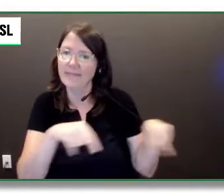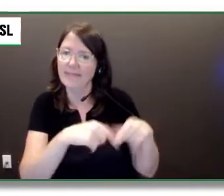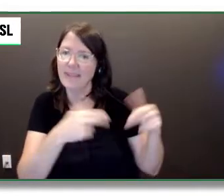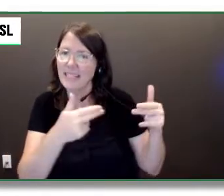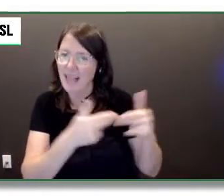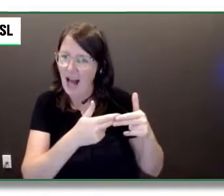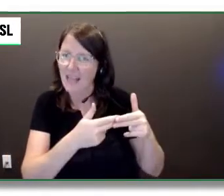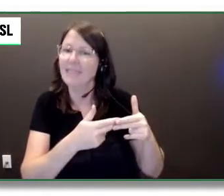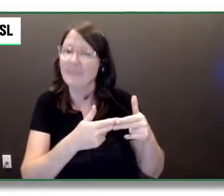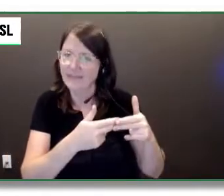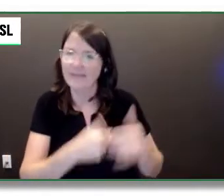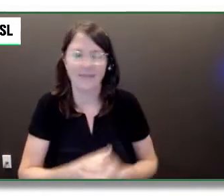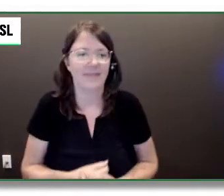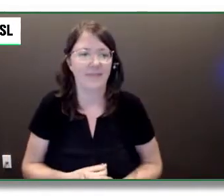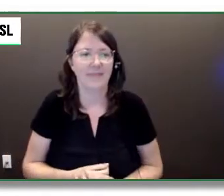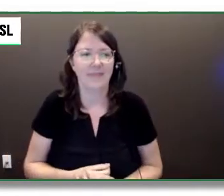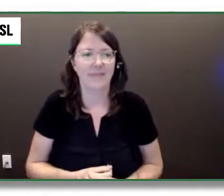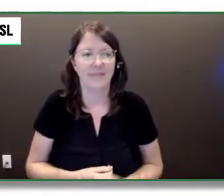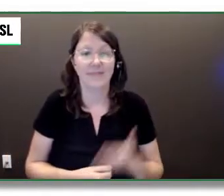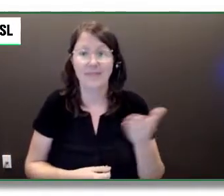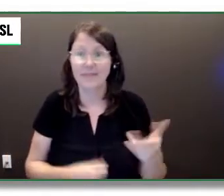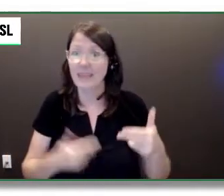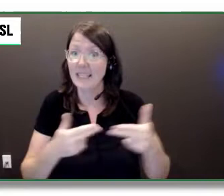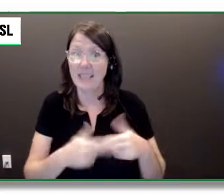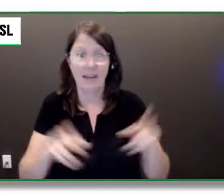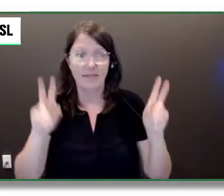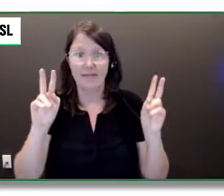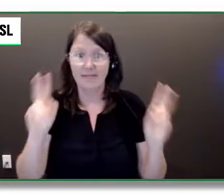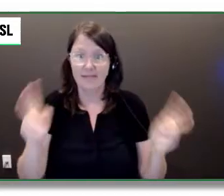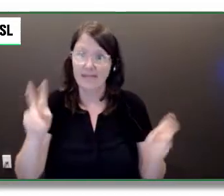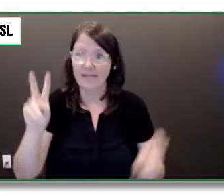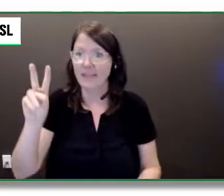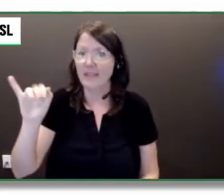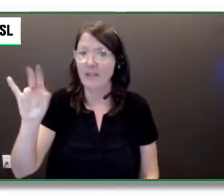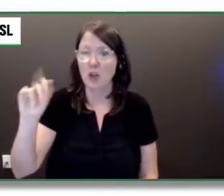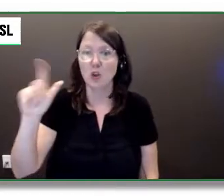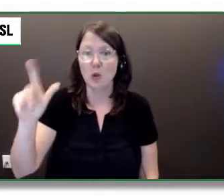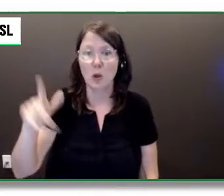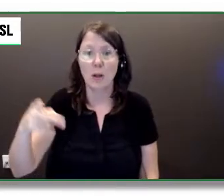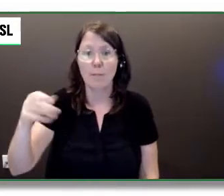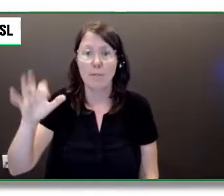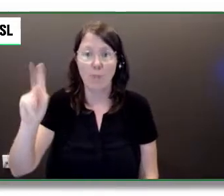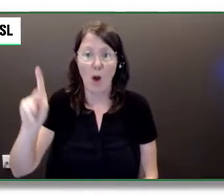So, this slide is titled - Virtual Park Accessibility with Julie Nowak, that's me.